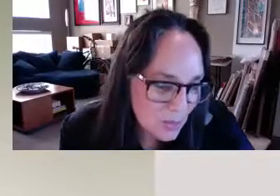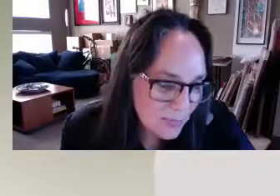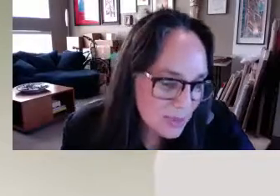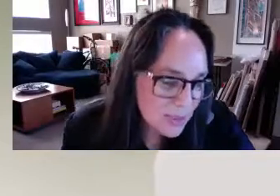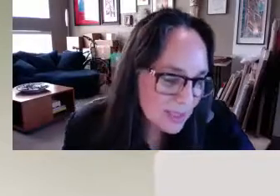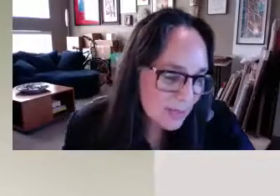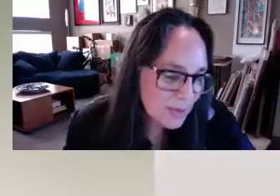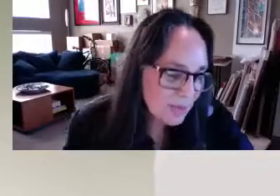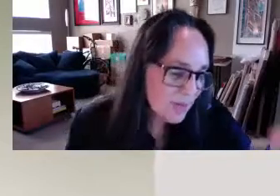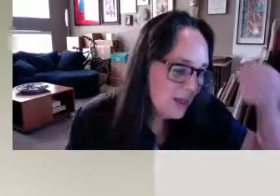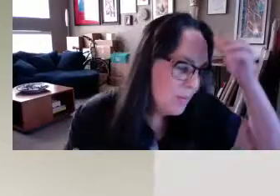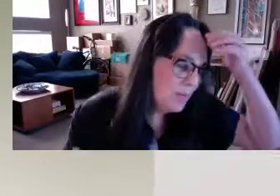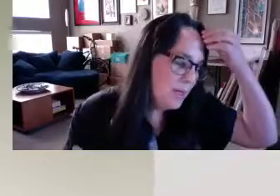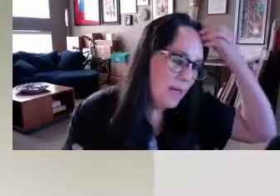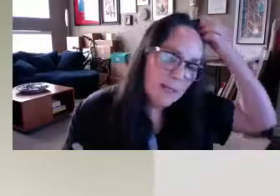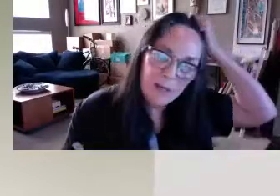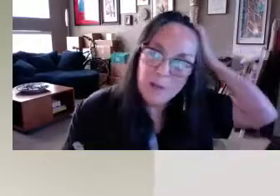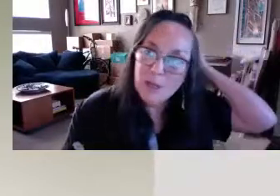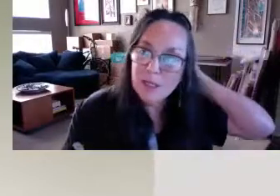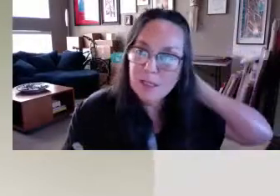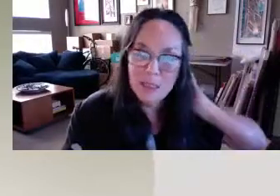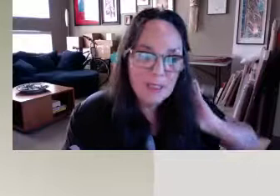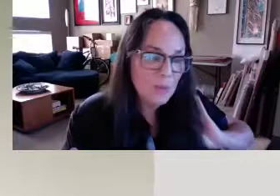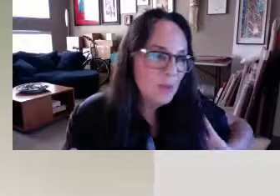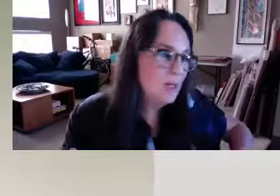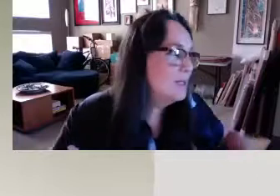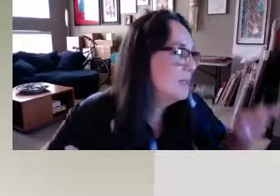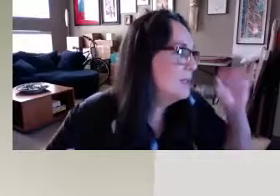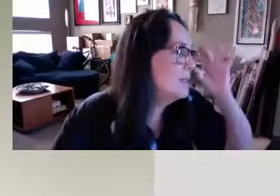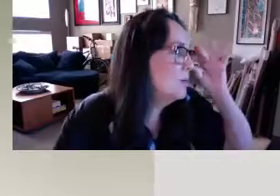have to say that if we think of both Canada and the United States i mean the United States is a